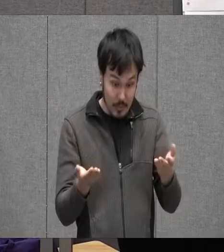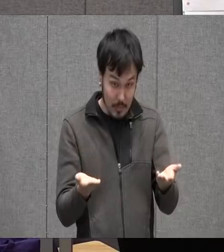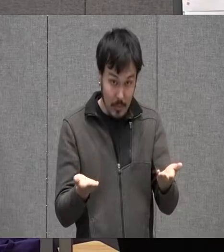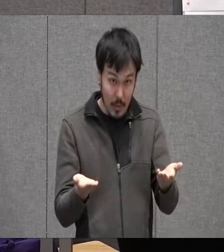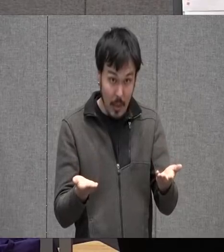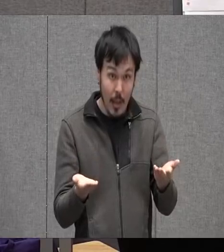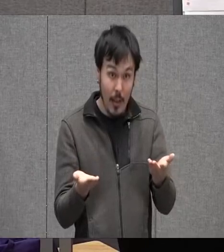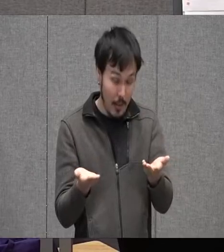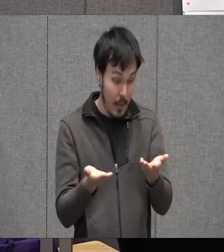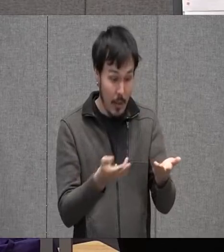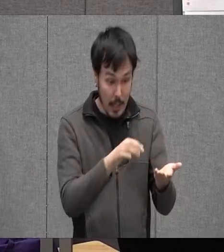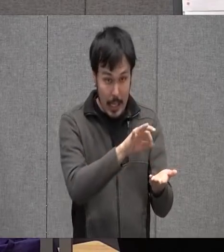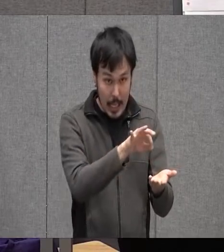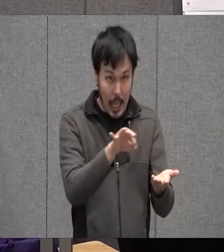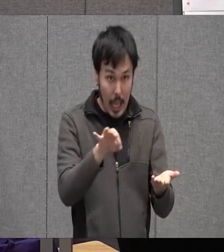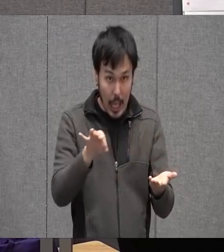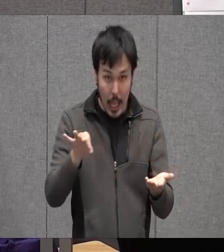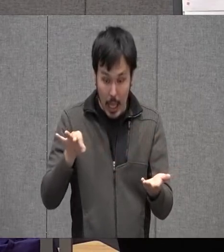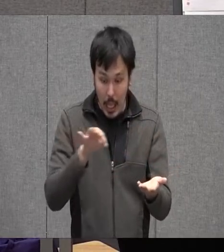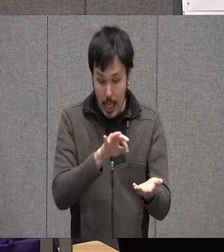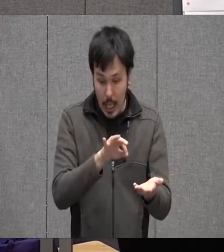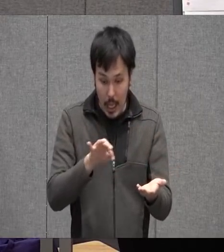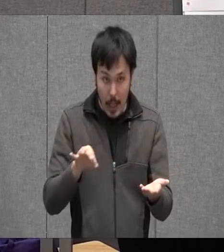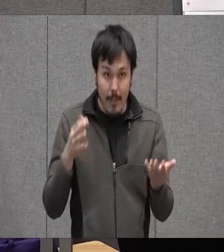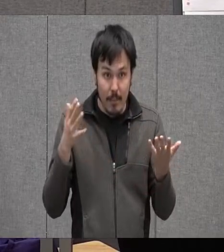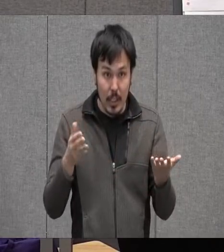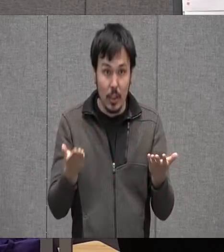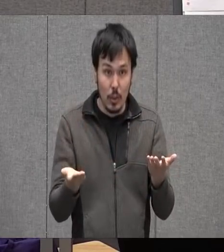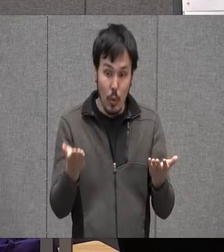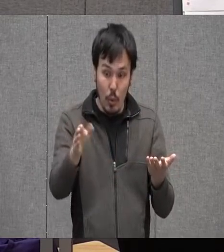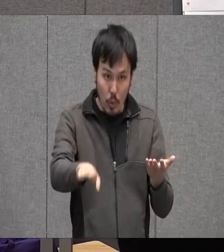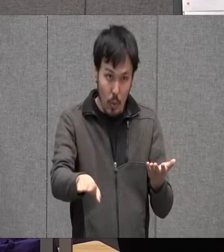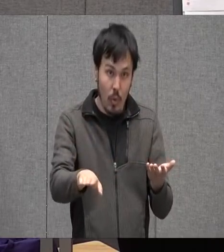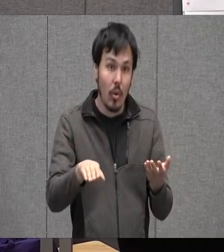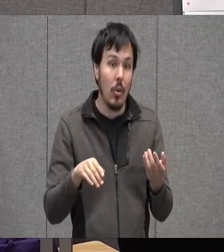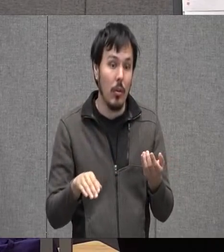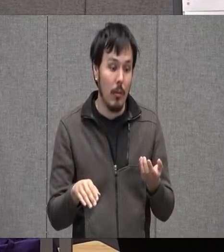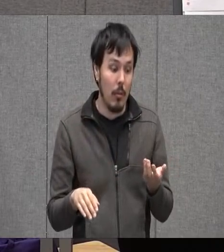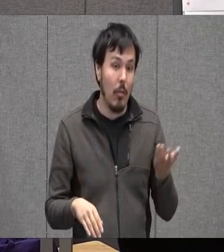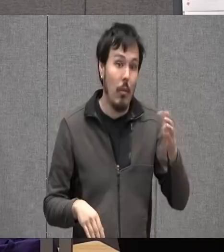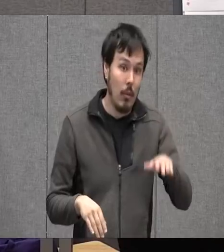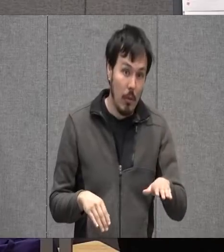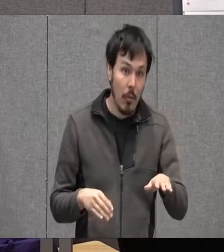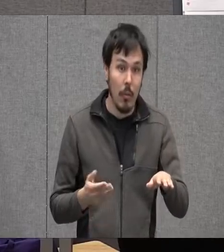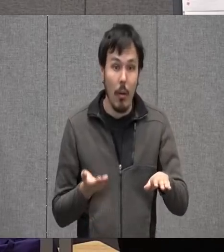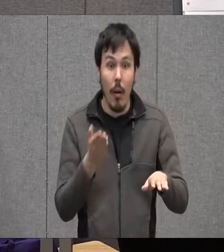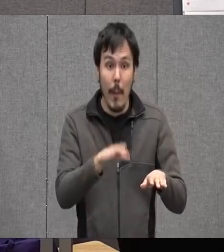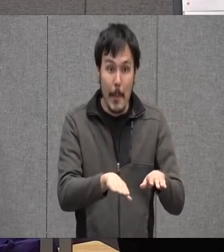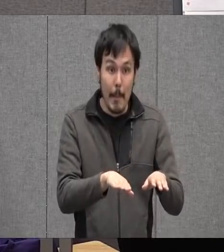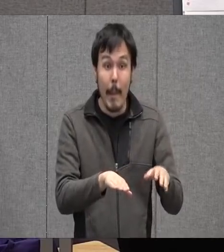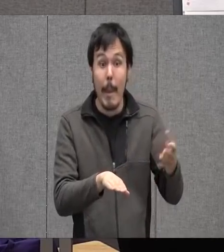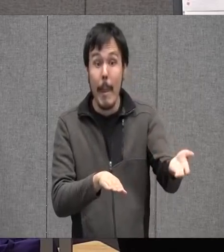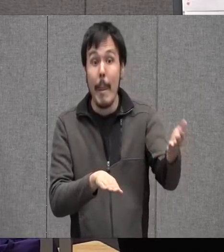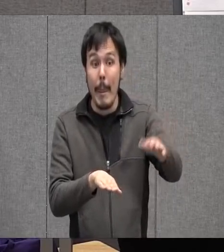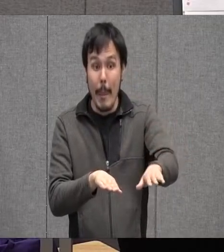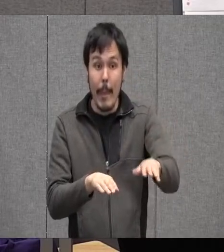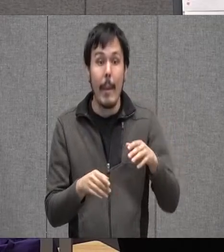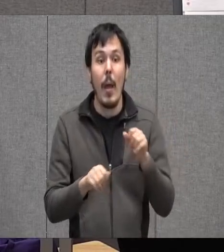And you say the sequence, and then you flip another one. And you say the sequence and flip another one until all your cards are face down.